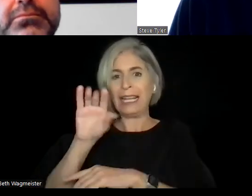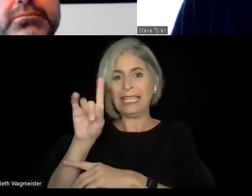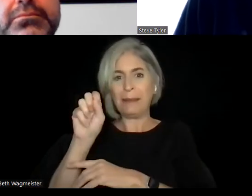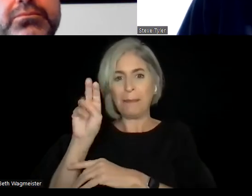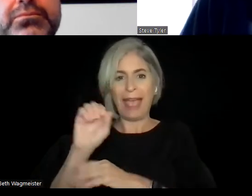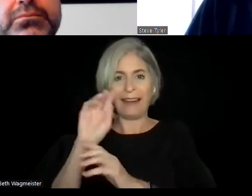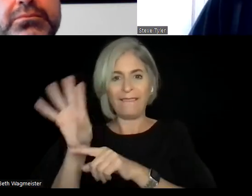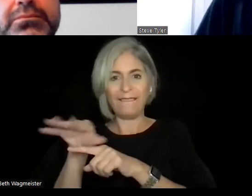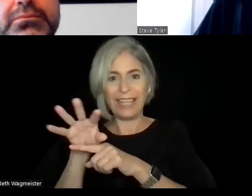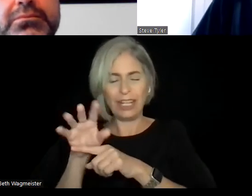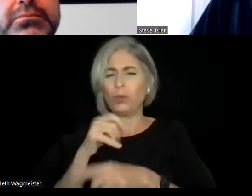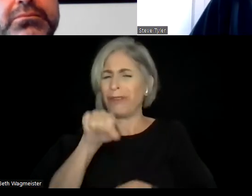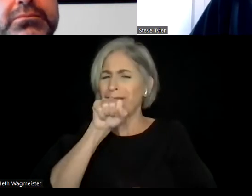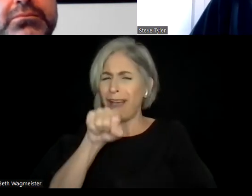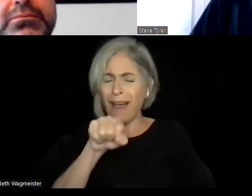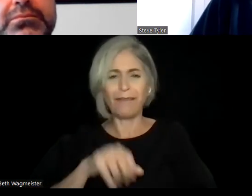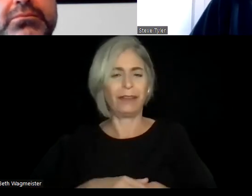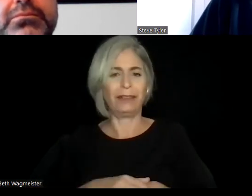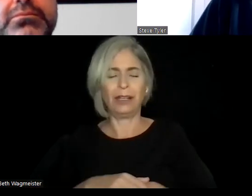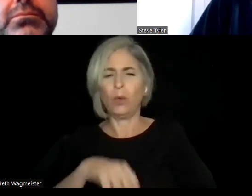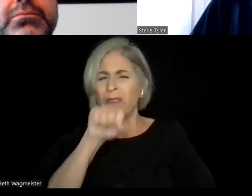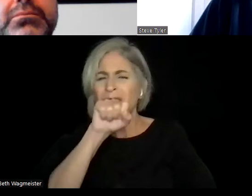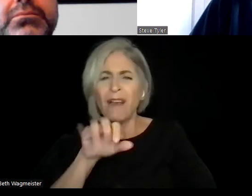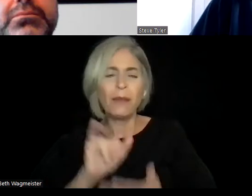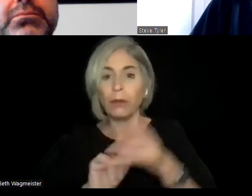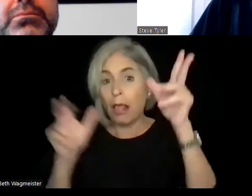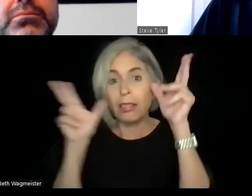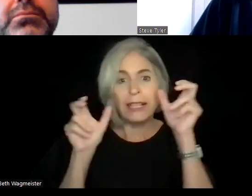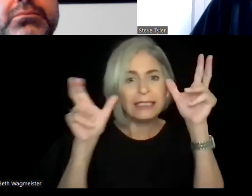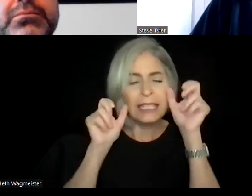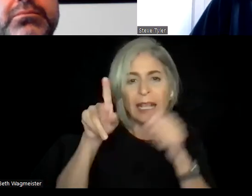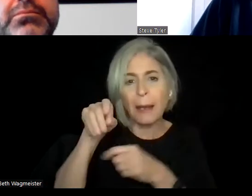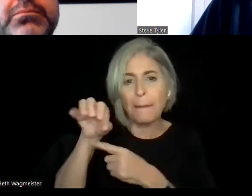love our food being delivered, we love the fact that we can